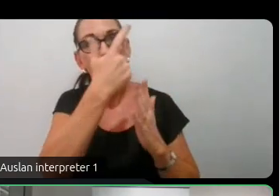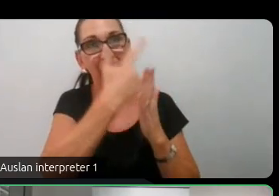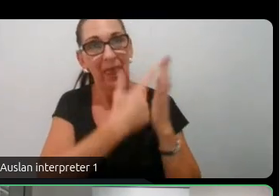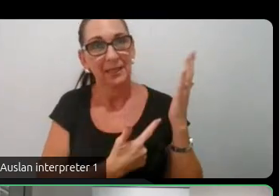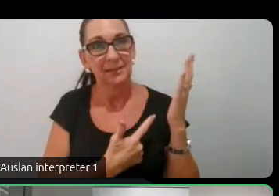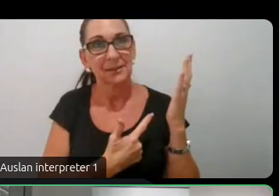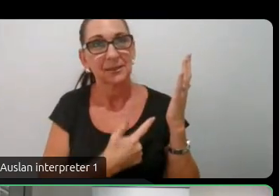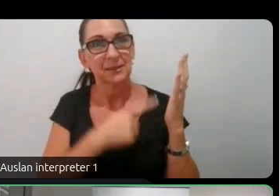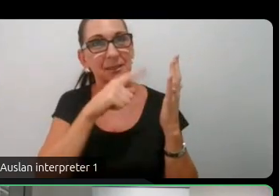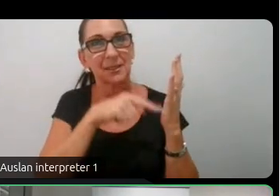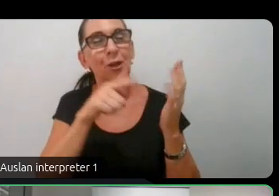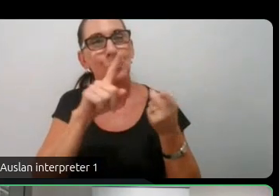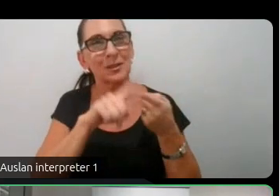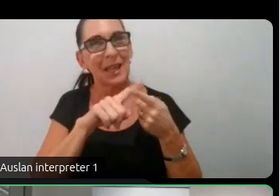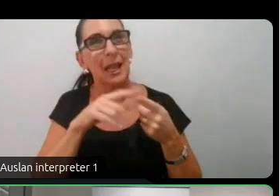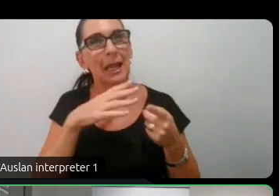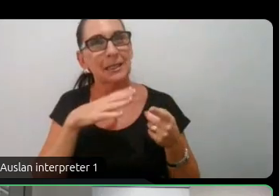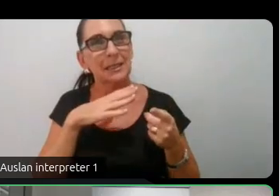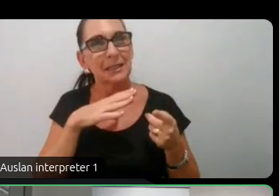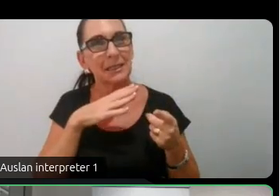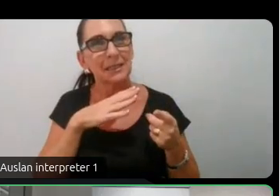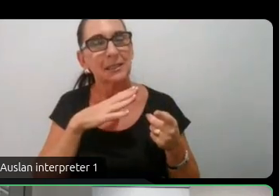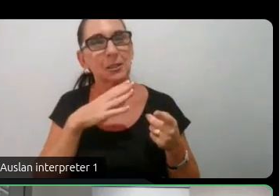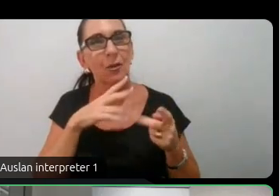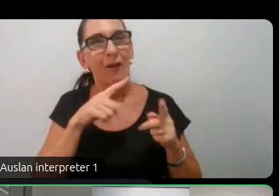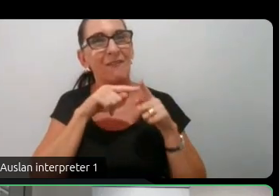but you still need to meet the rest of the reasonable necessary criteria for that support.